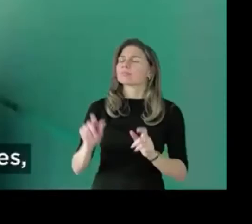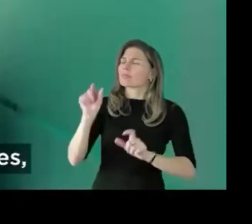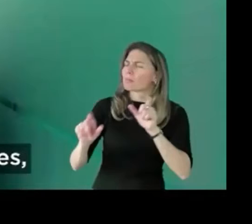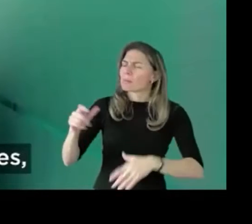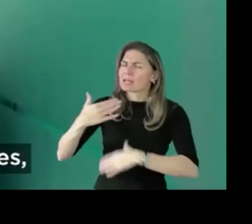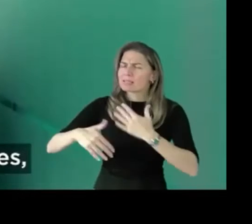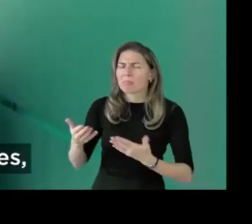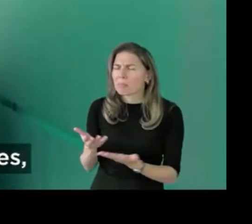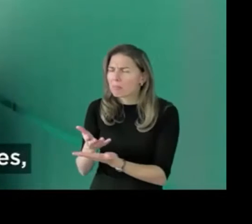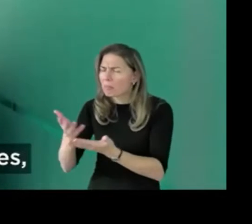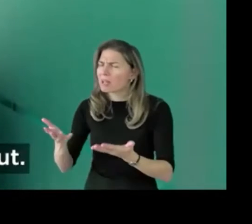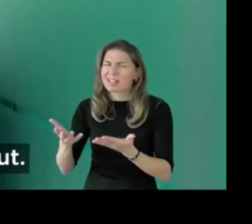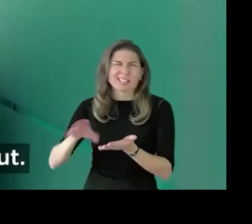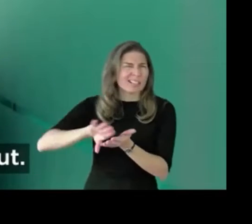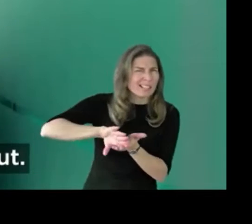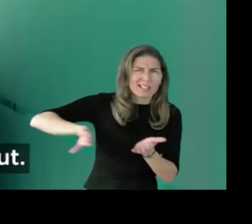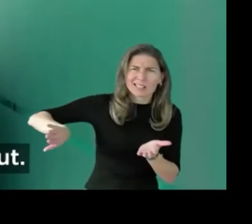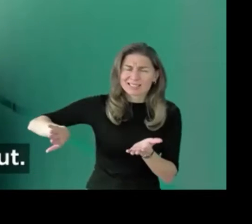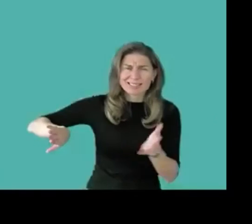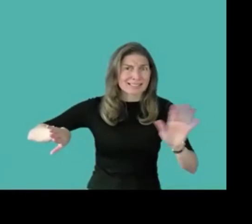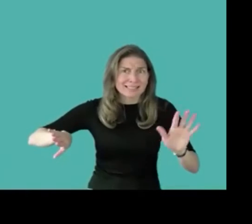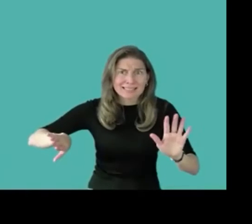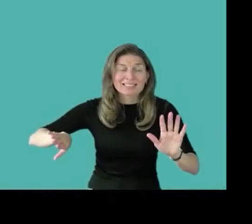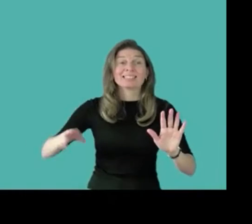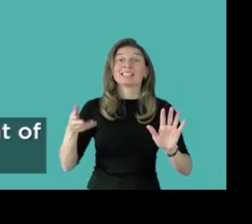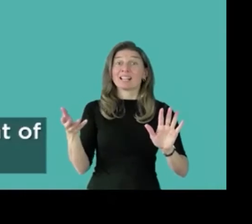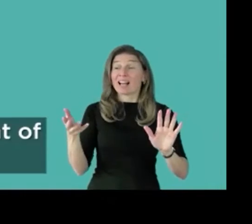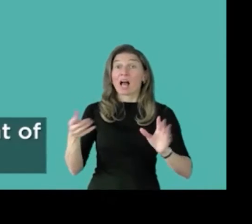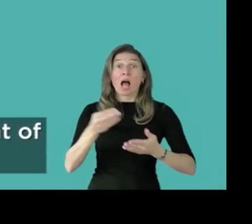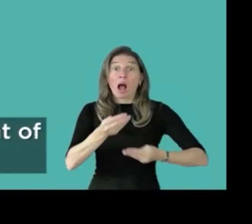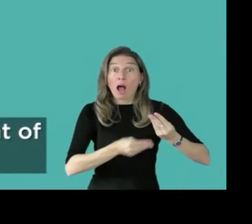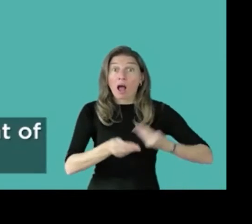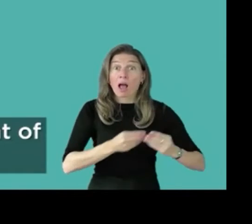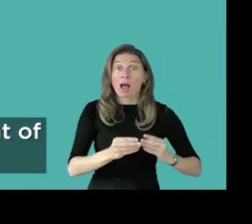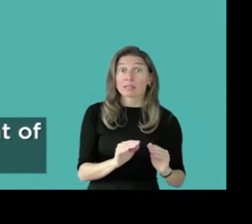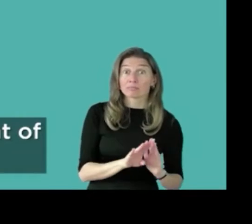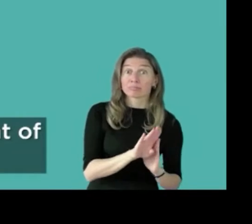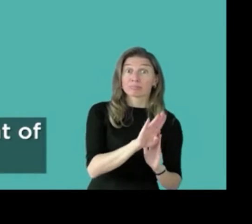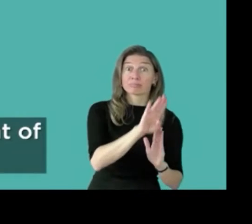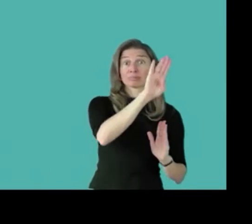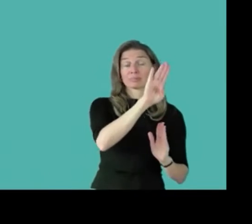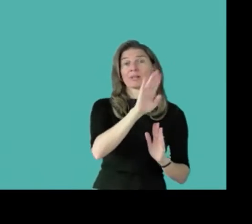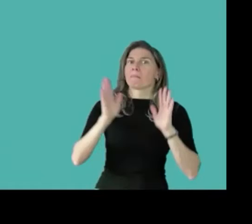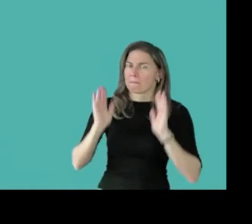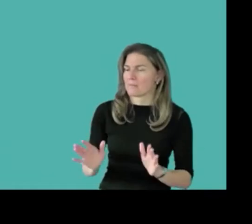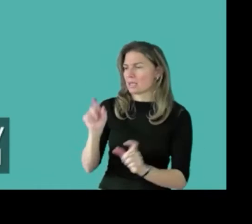People with disabilities cannot be left out. Without them, economic development of this country can't happen.